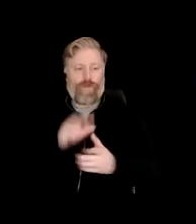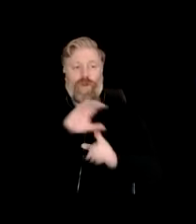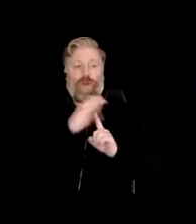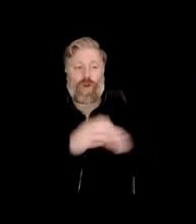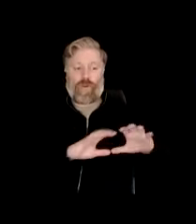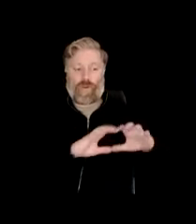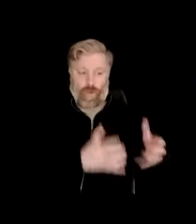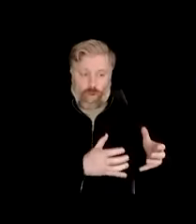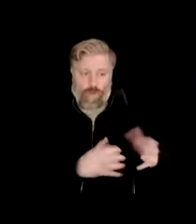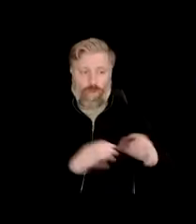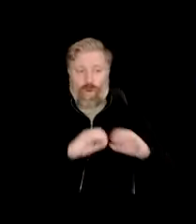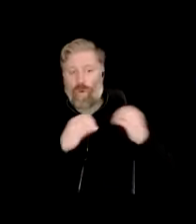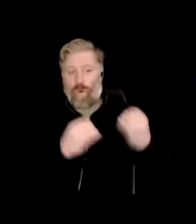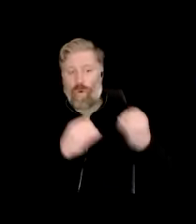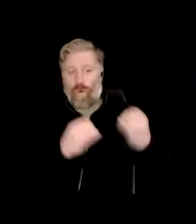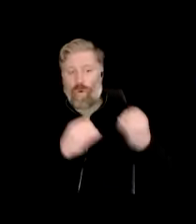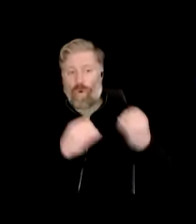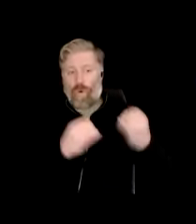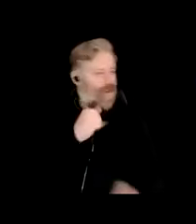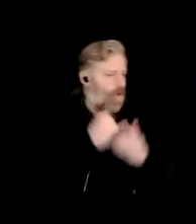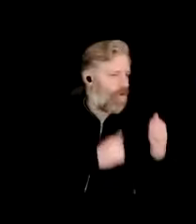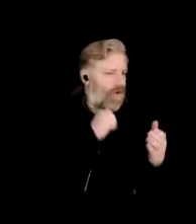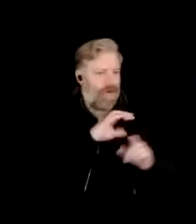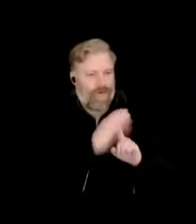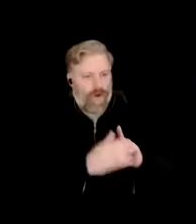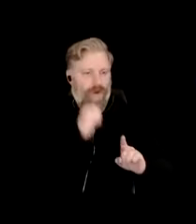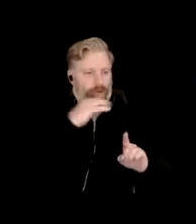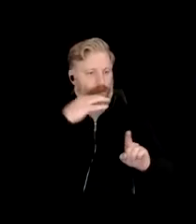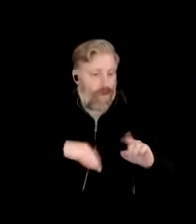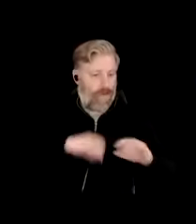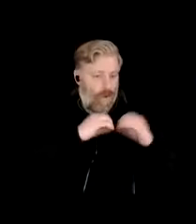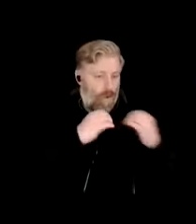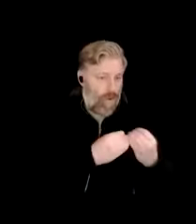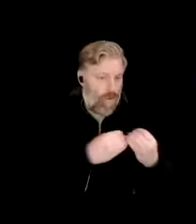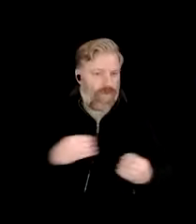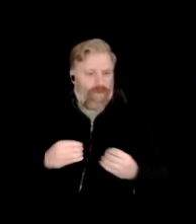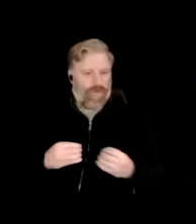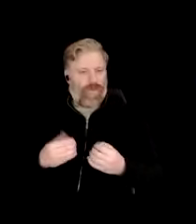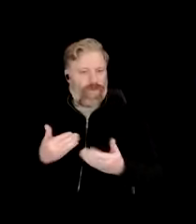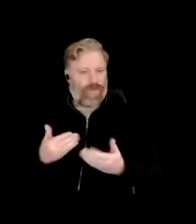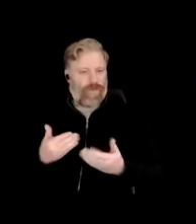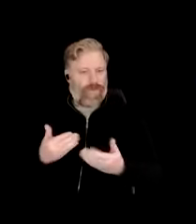non-arts and non-cultural nonprofit organizations, public entities, and community education units